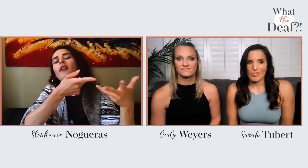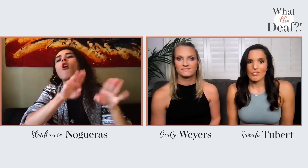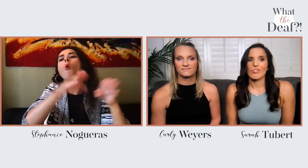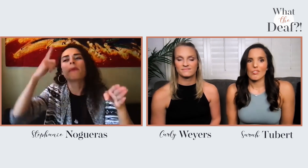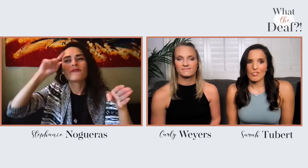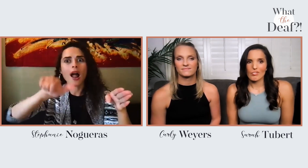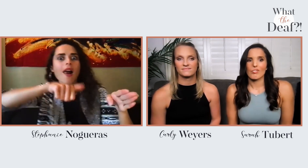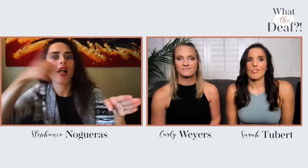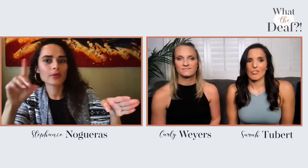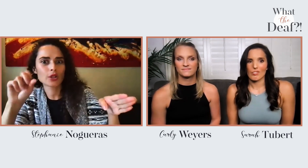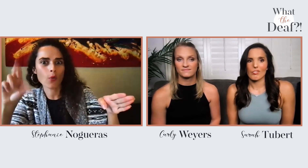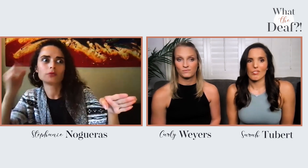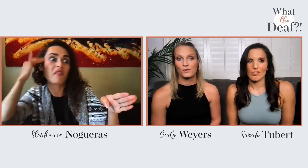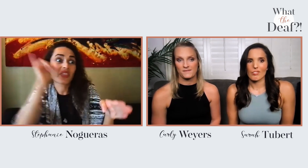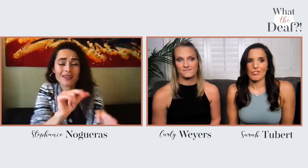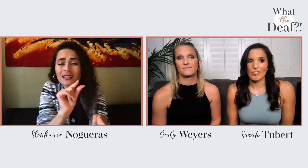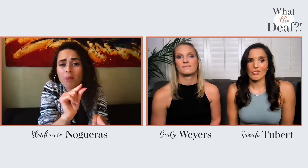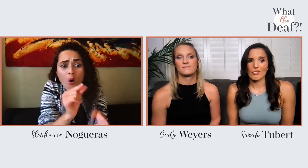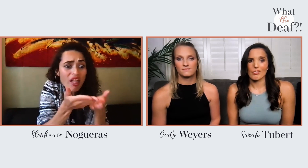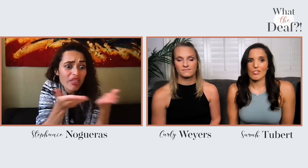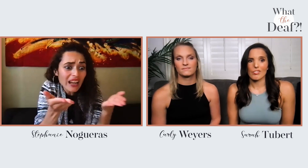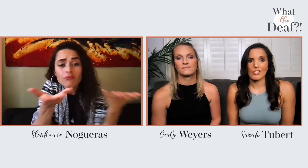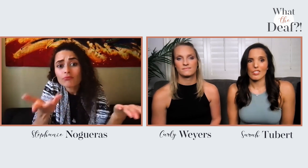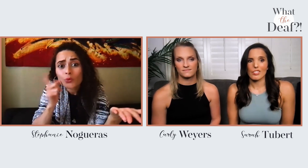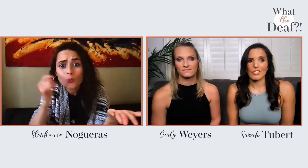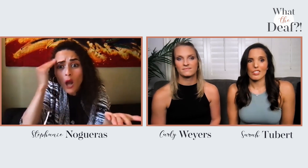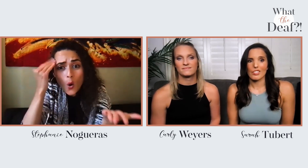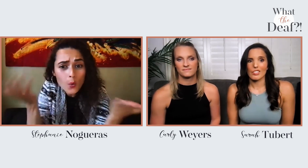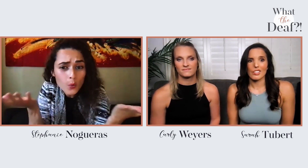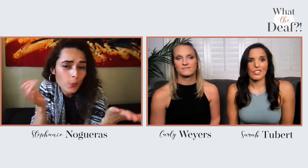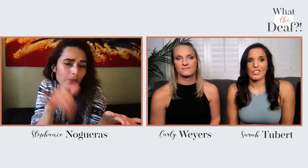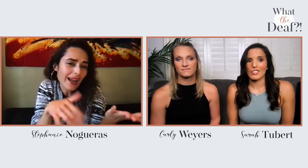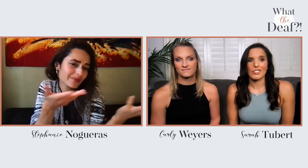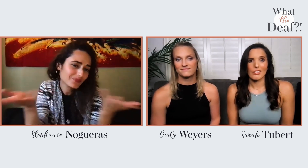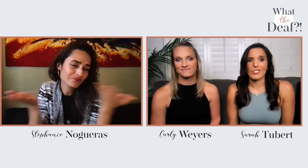and it really opens up the door for others. It's those small little things that make all the difference.